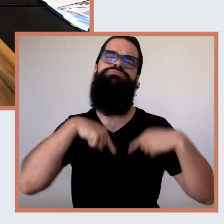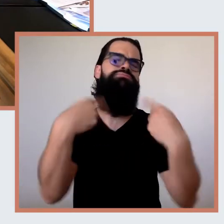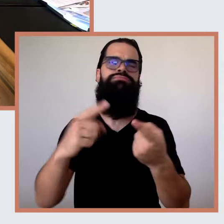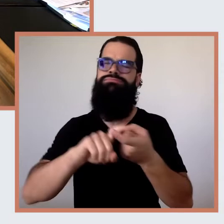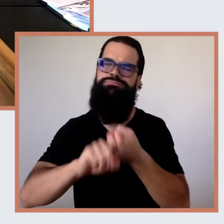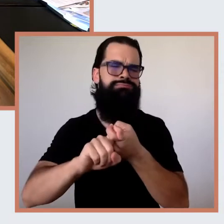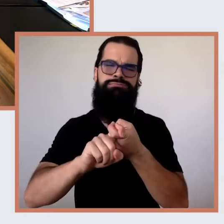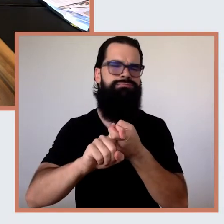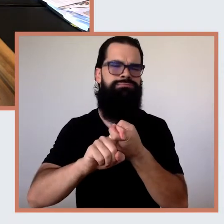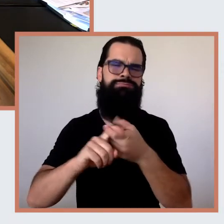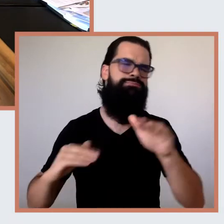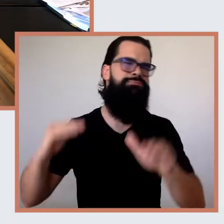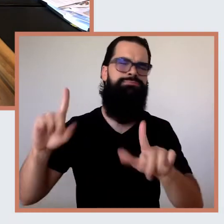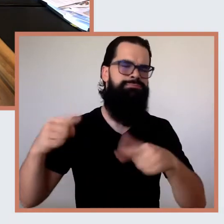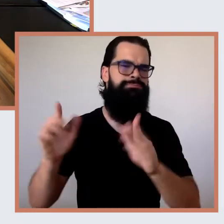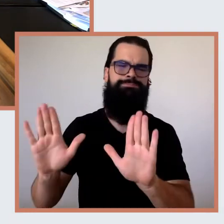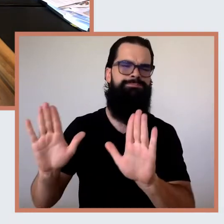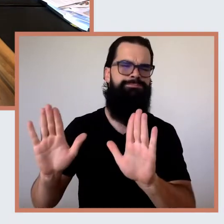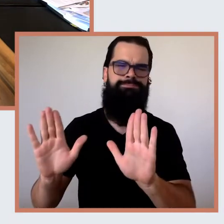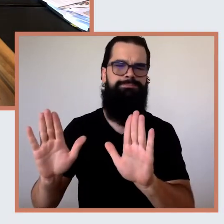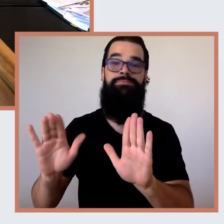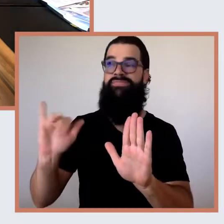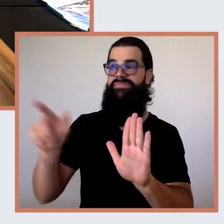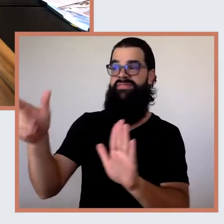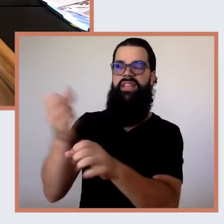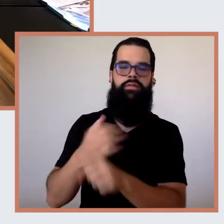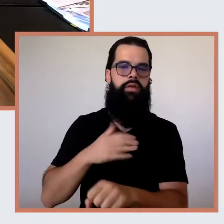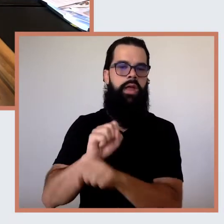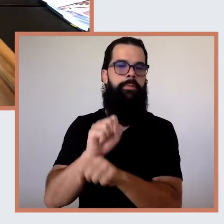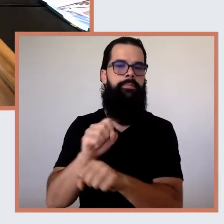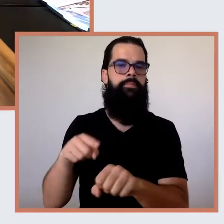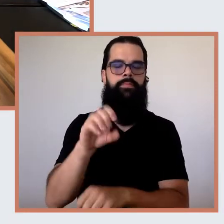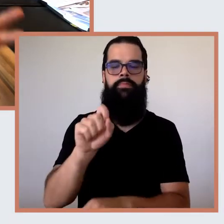one of my lifelong friends out here. And she got me a job at Paramount Studios as a production